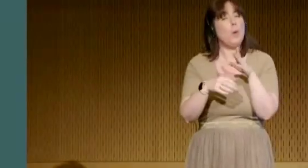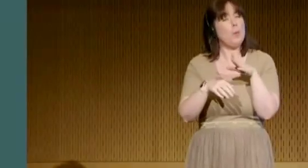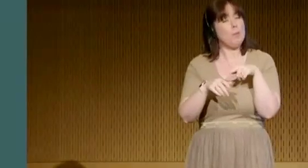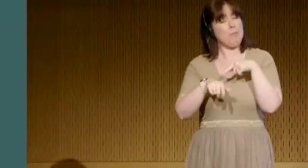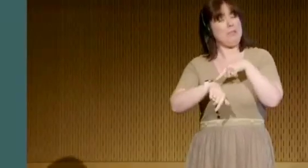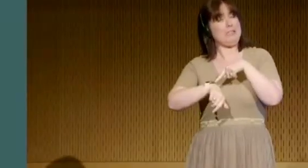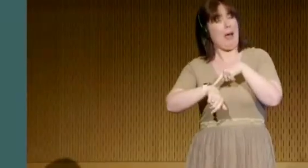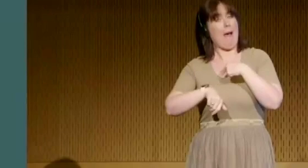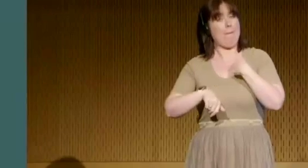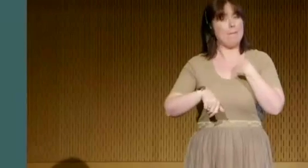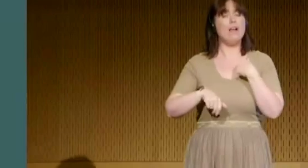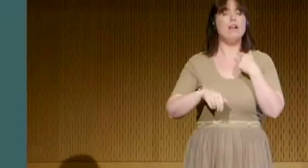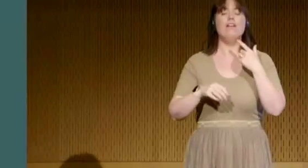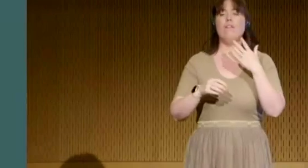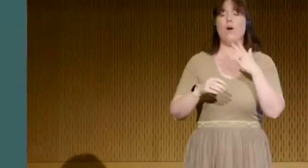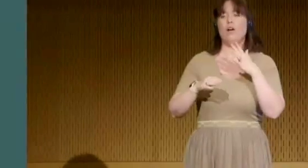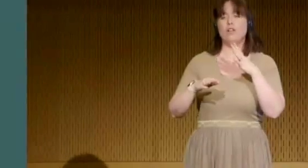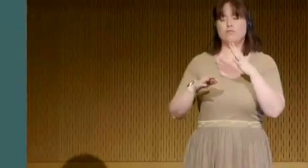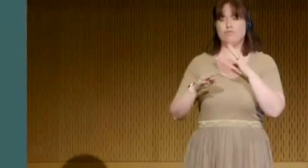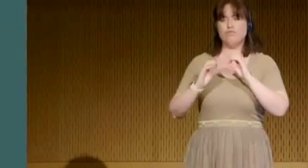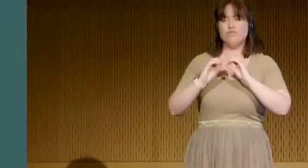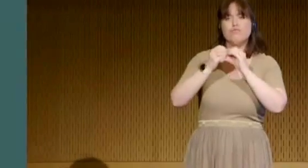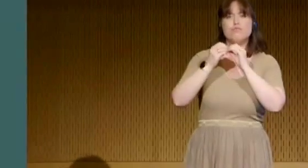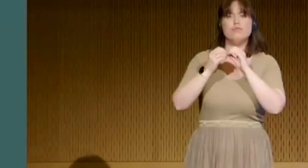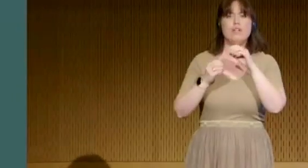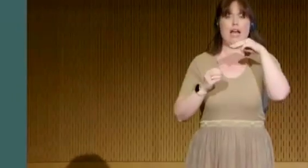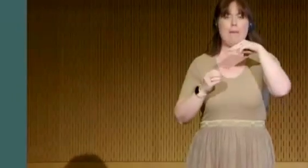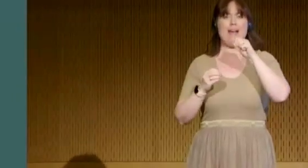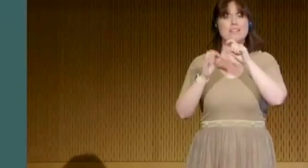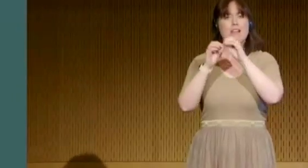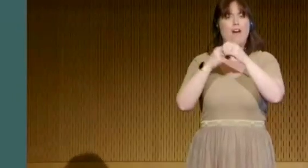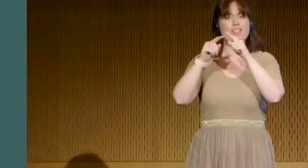of putting the Microsoft Office form together, getting it out to students. But what I was able